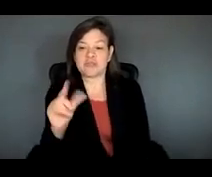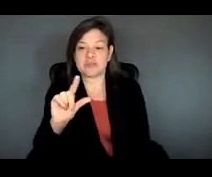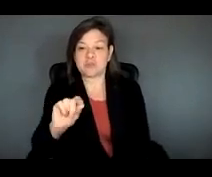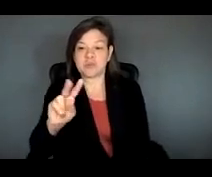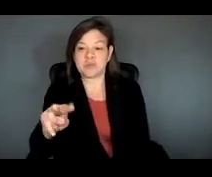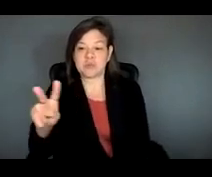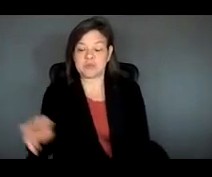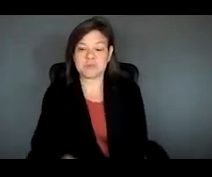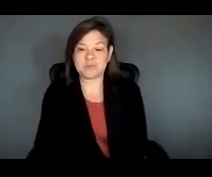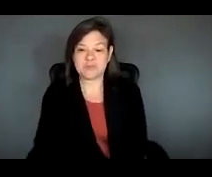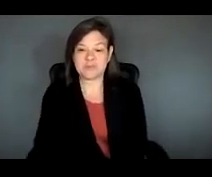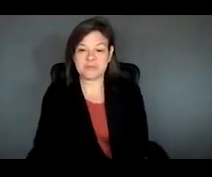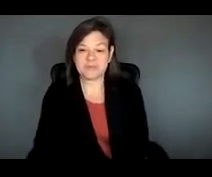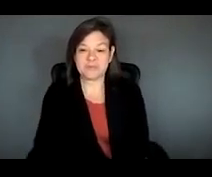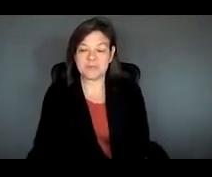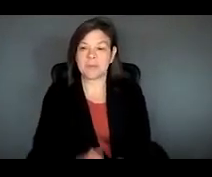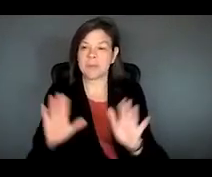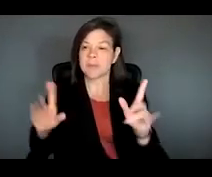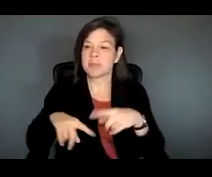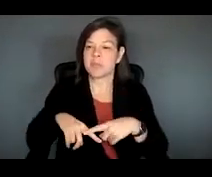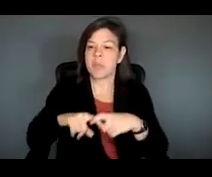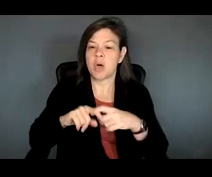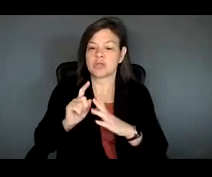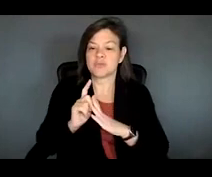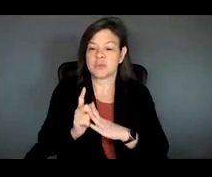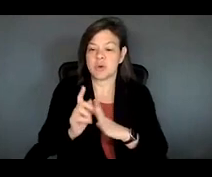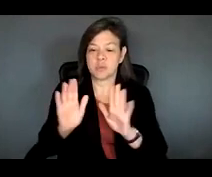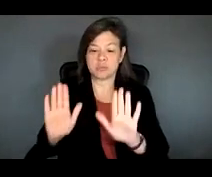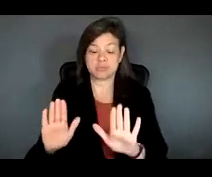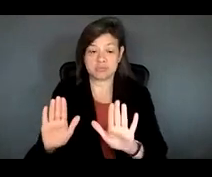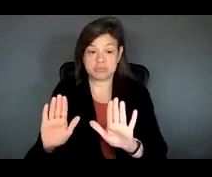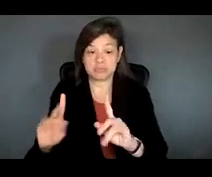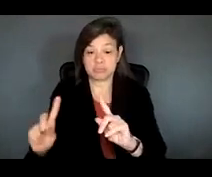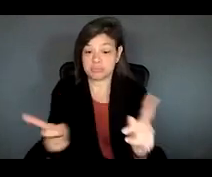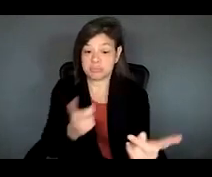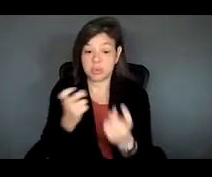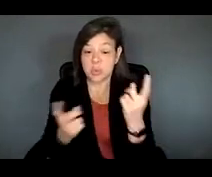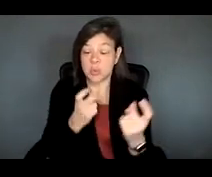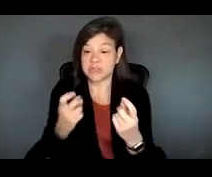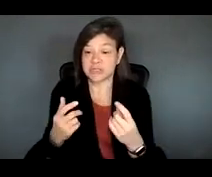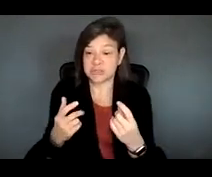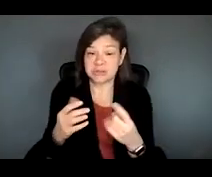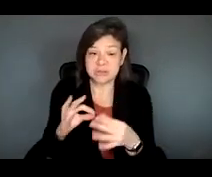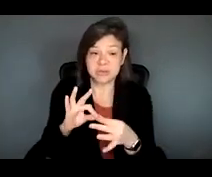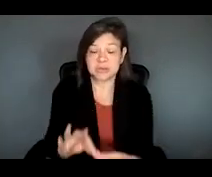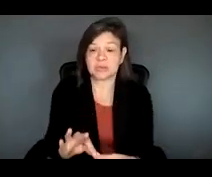And I just want to pause for a second and see if there are any questions related to